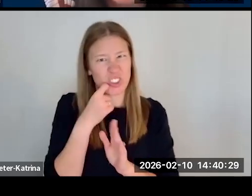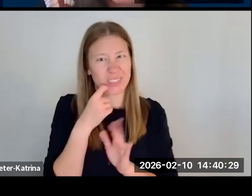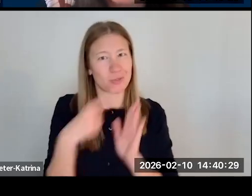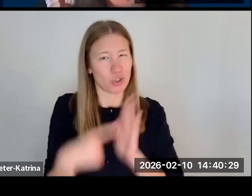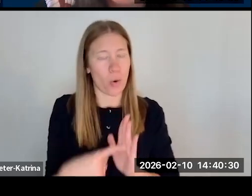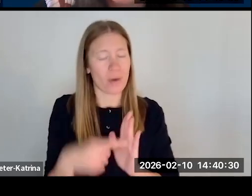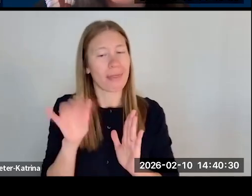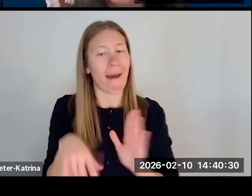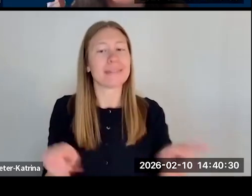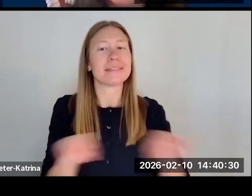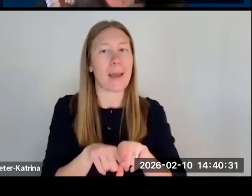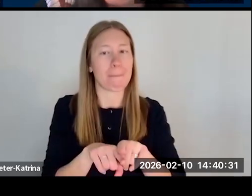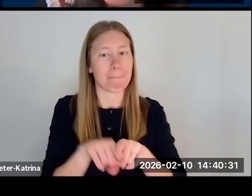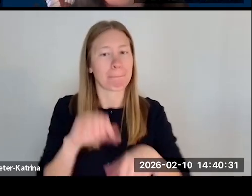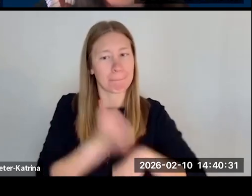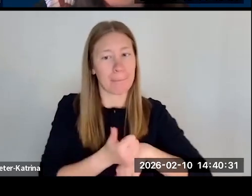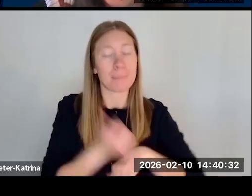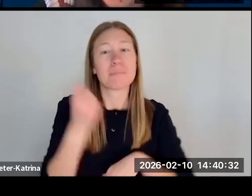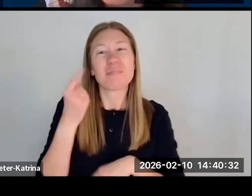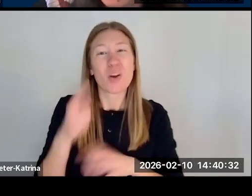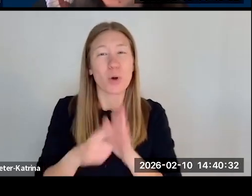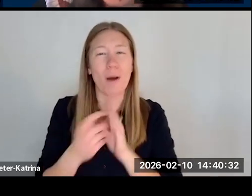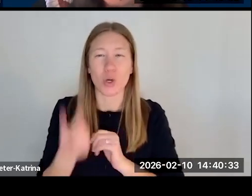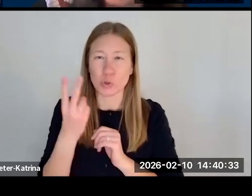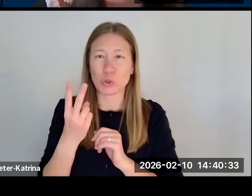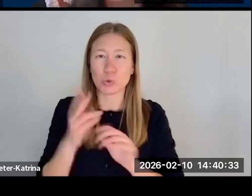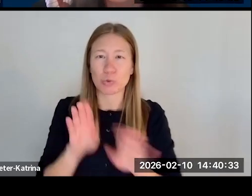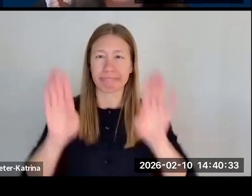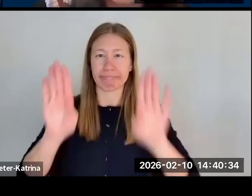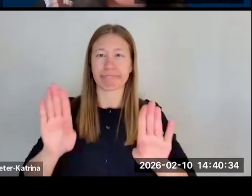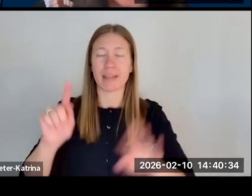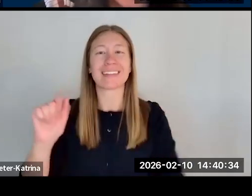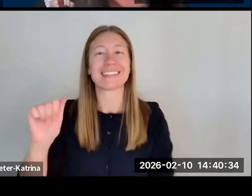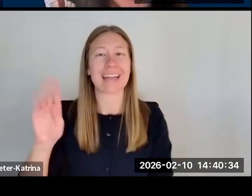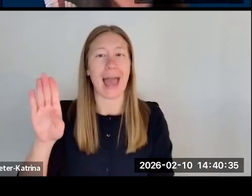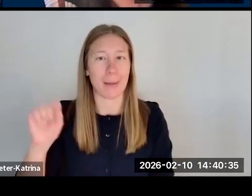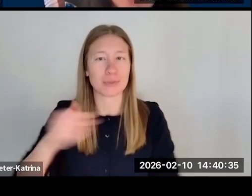You would just need to have your two tabs or windows open side by side, so you can pull those colors in.